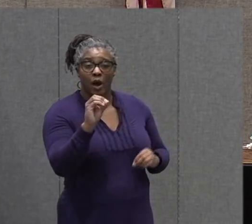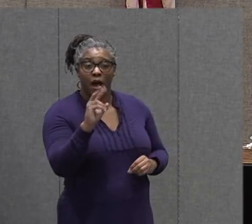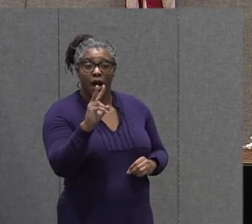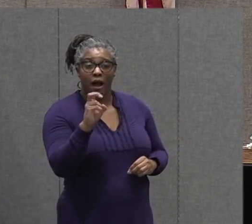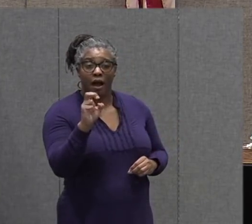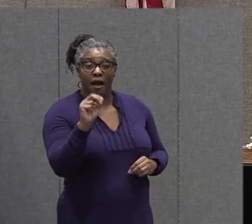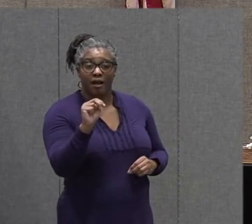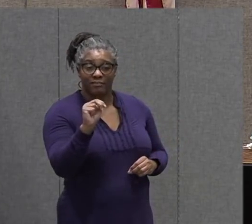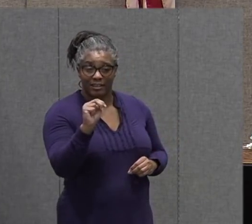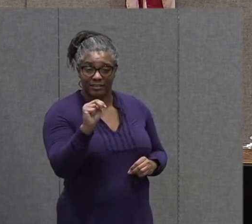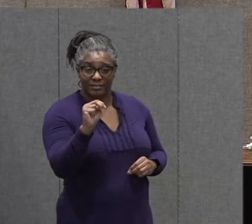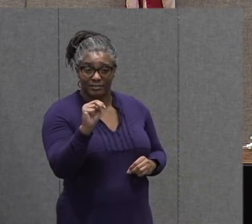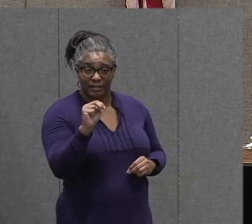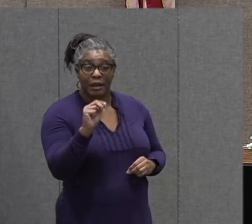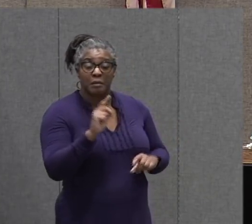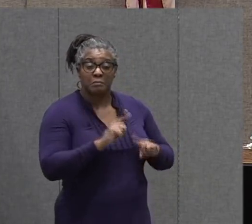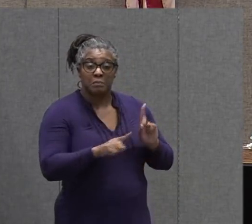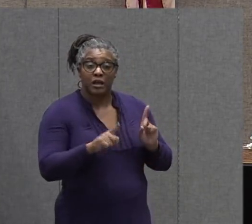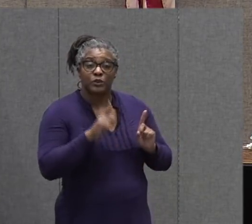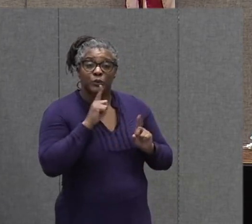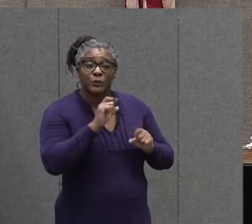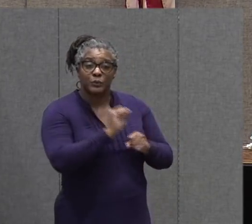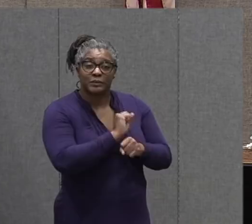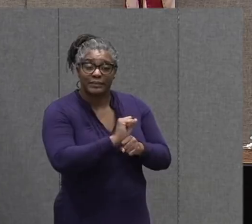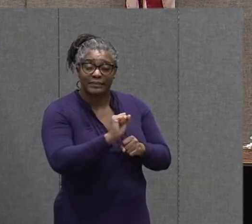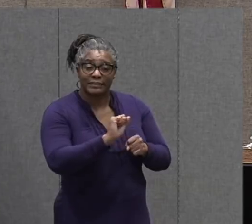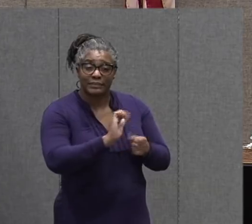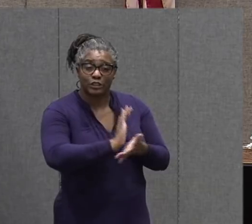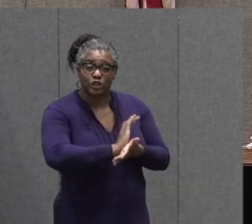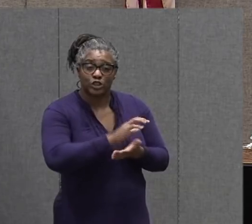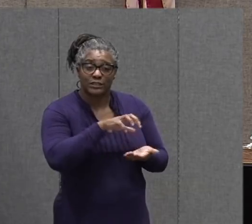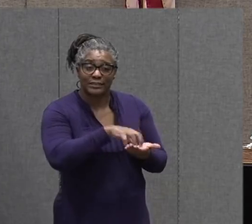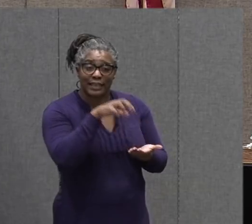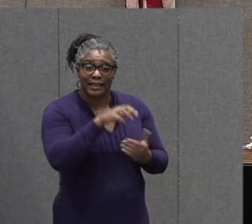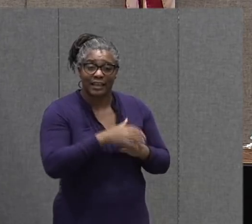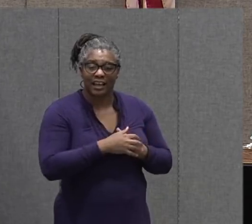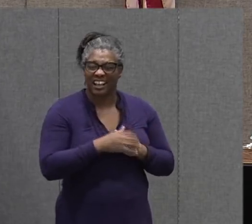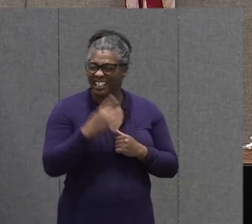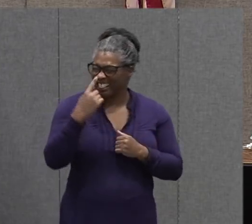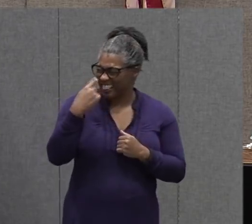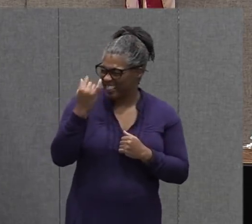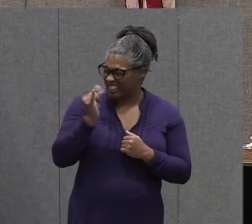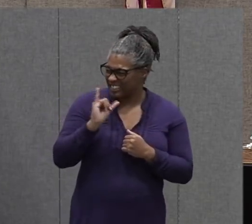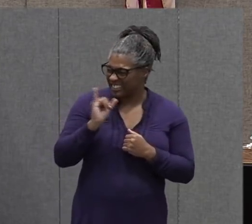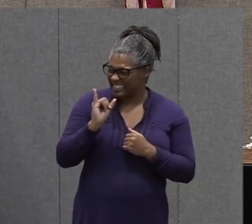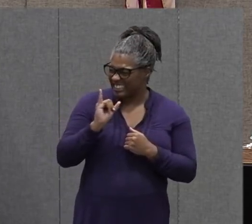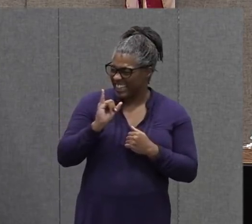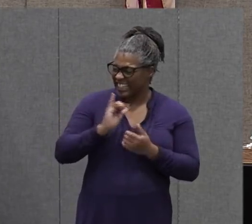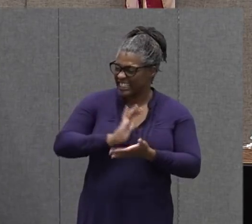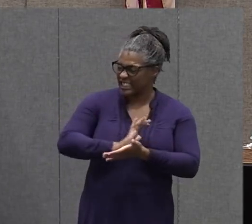It'll be yummy, in our tummies. [Mr. R] This looks like cheese jello. [Miss Garcia] Not jello, you have to let it sit for a little bit.